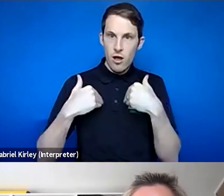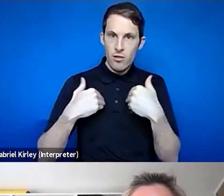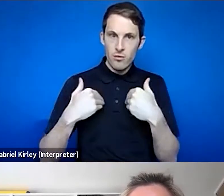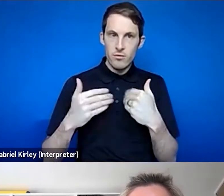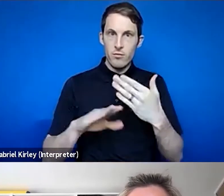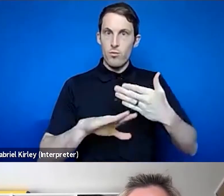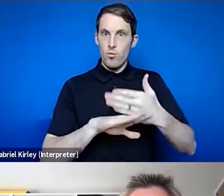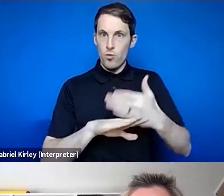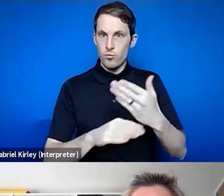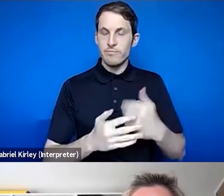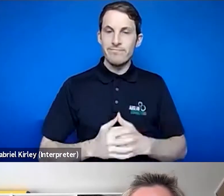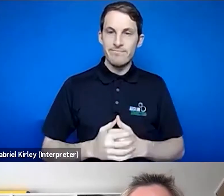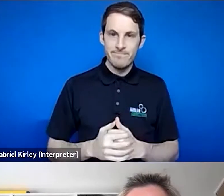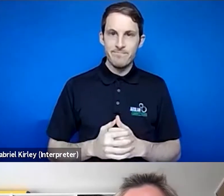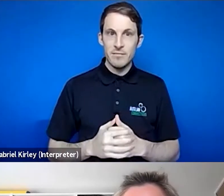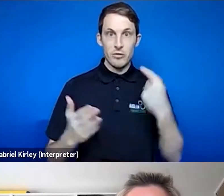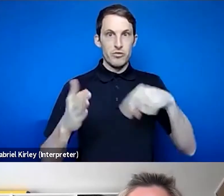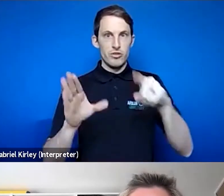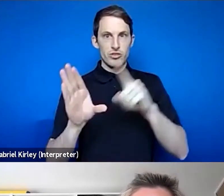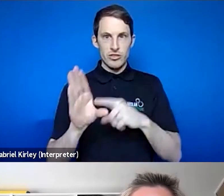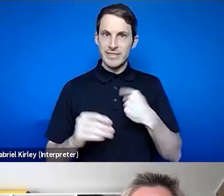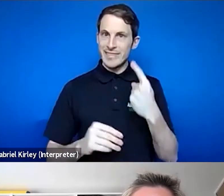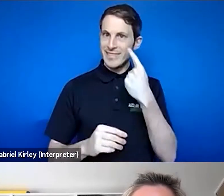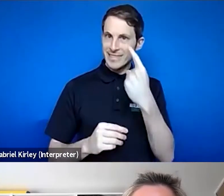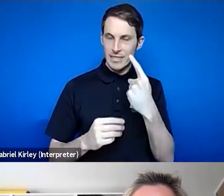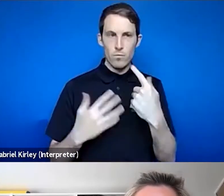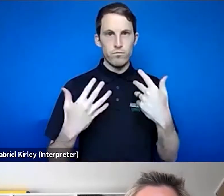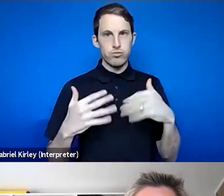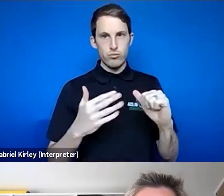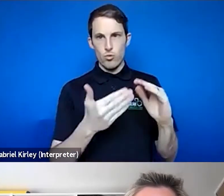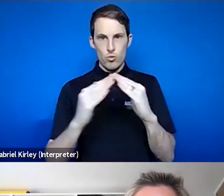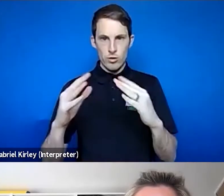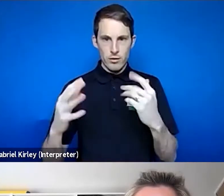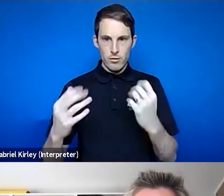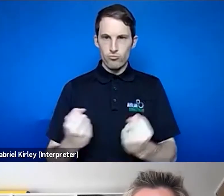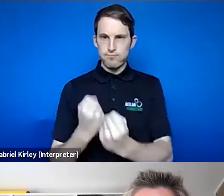This year has shown to us both the weaknesses and the strengths in our communities, our